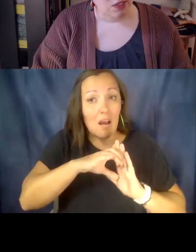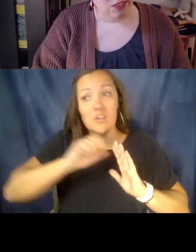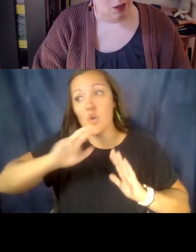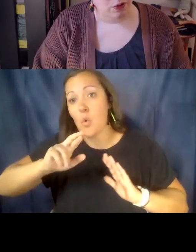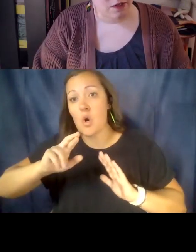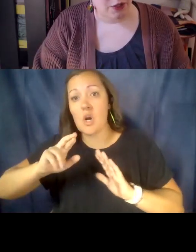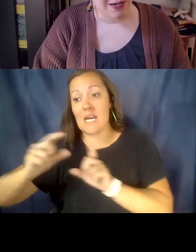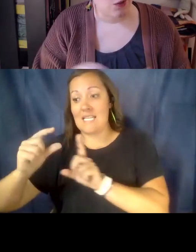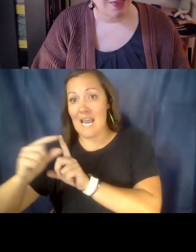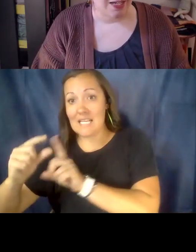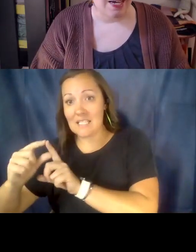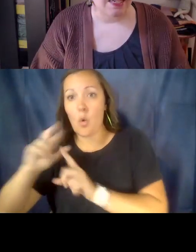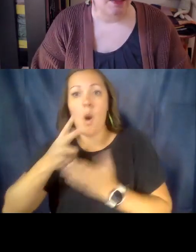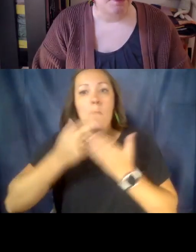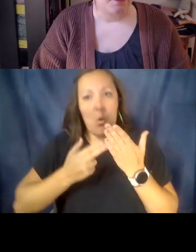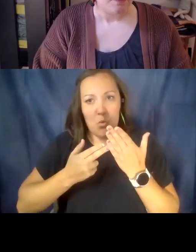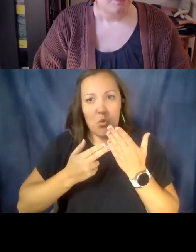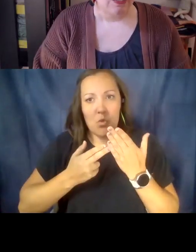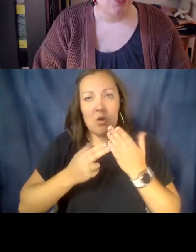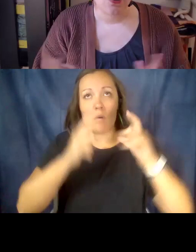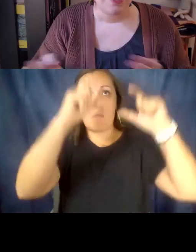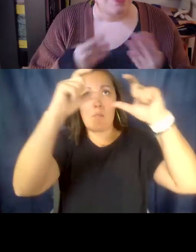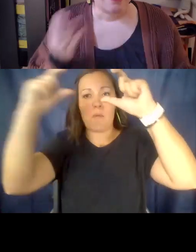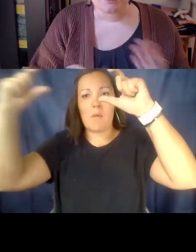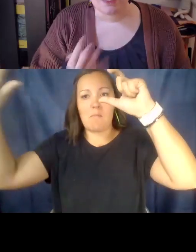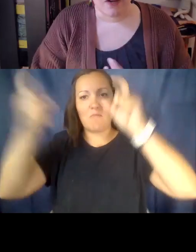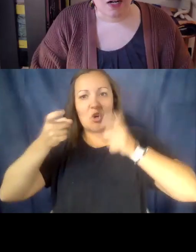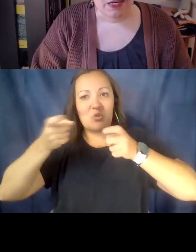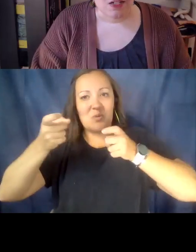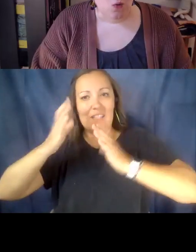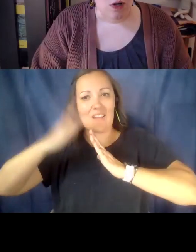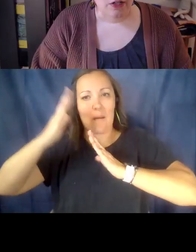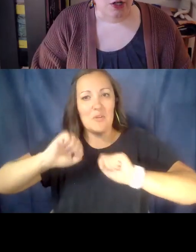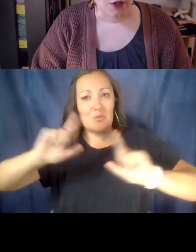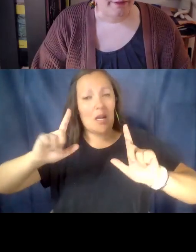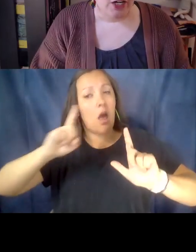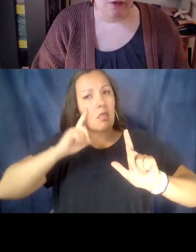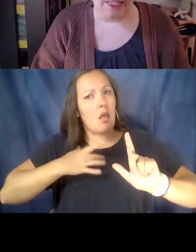at the top of the screen which I think is handy. So this will vary based on what your interface